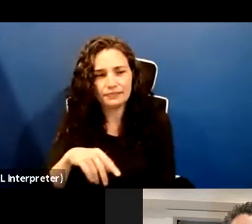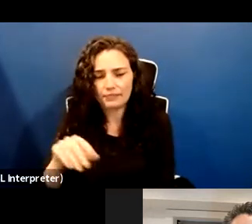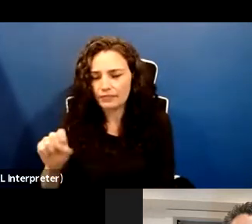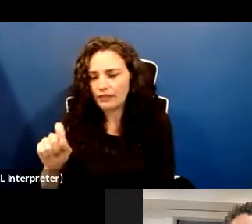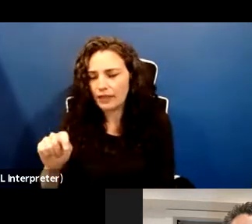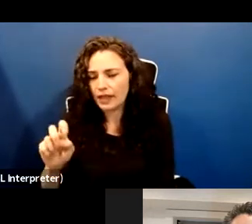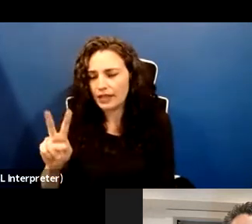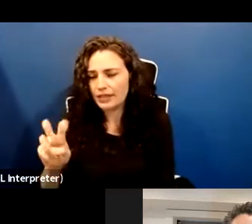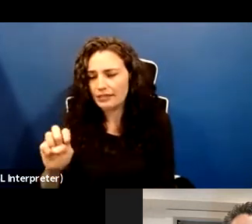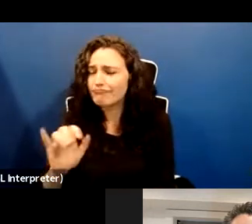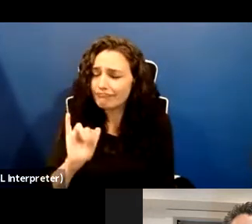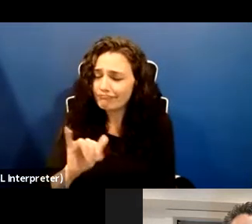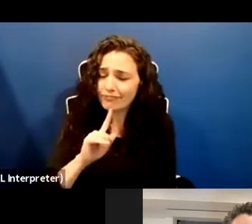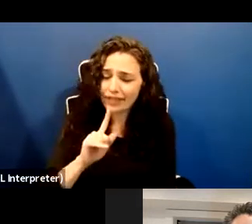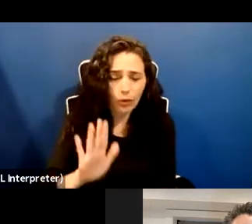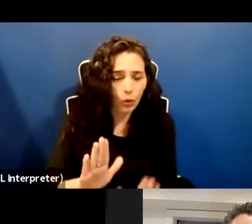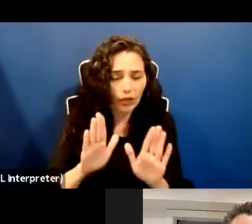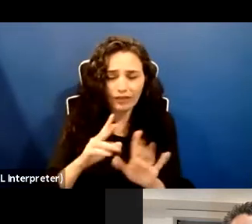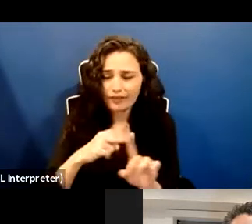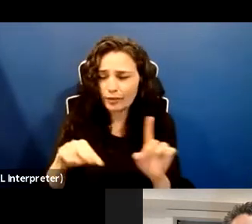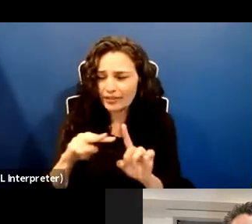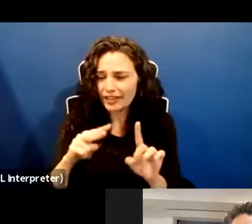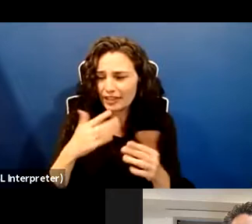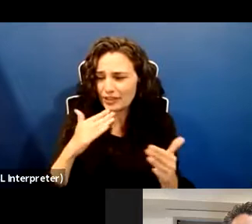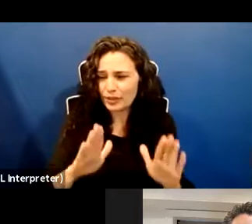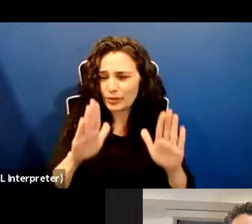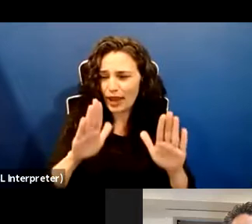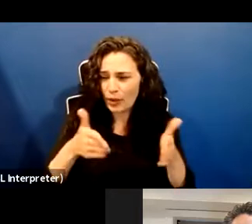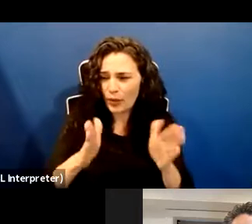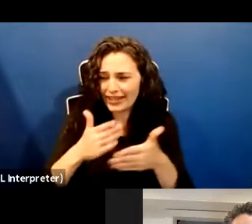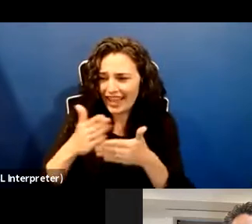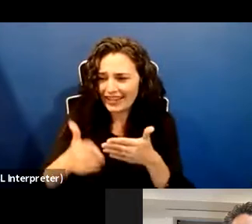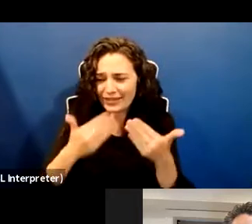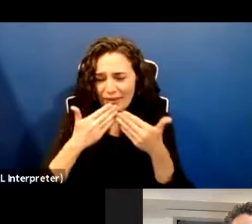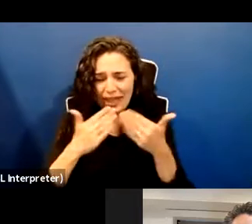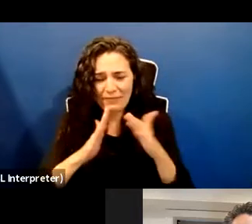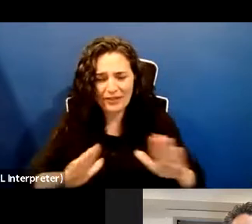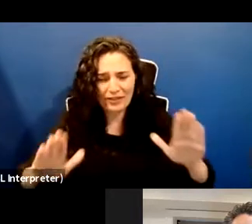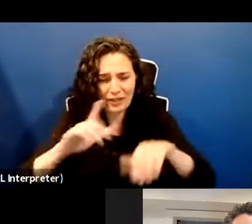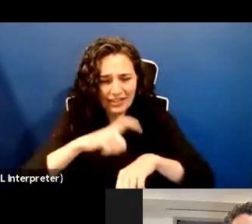I think that's a great way to end this. Thank you all so much for your time. Thank you to John and Mirtha